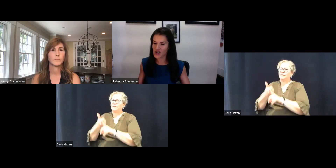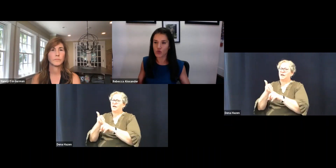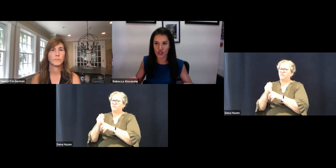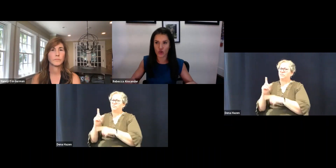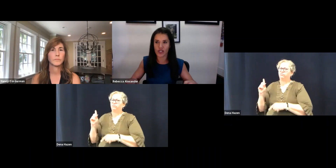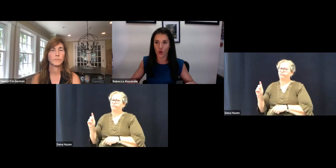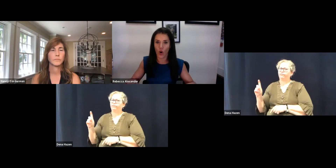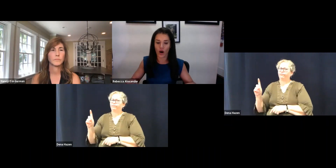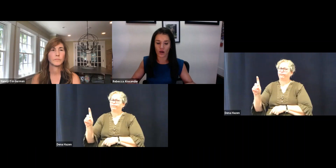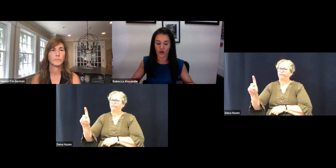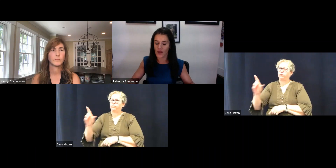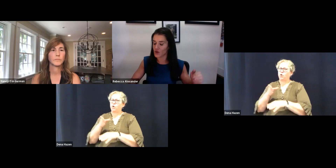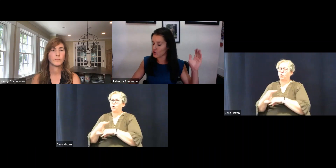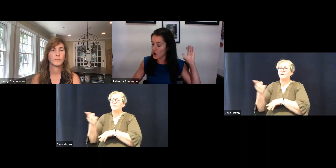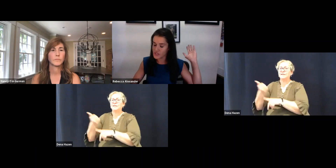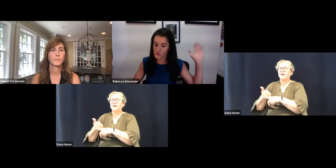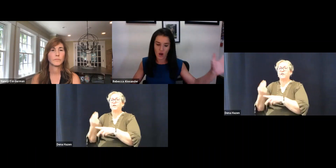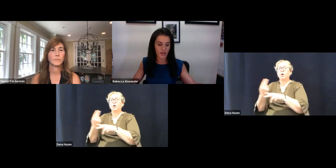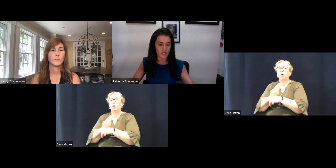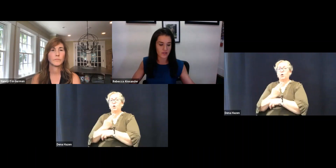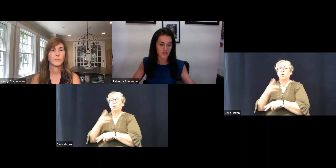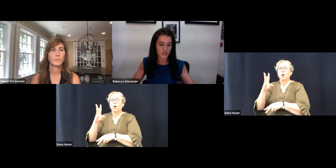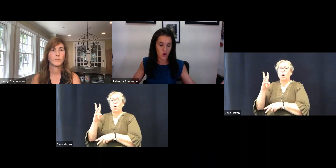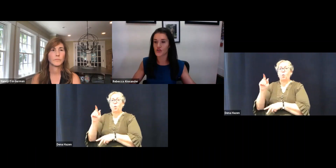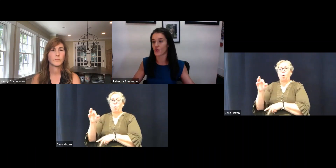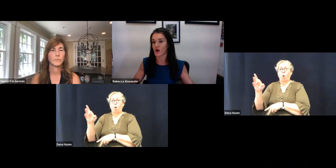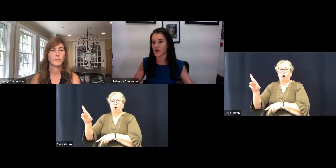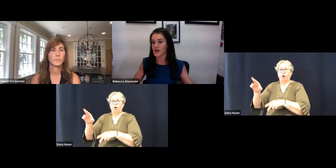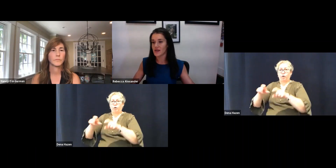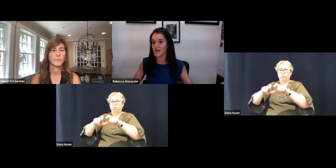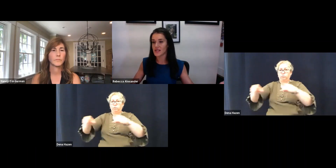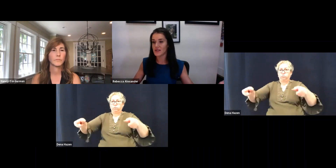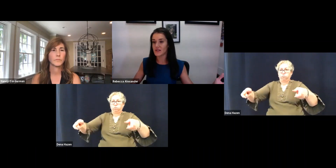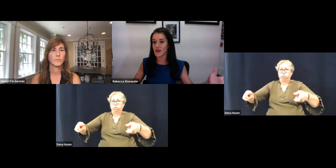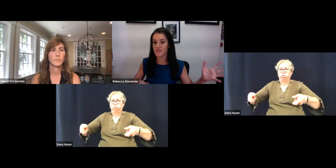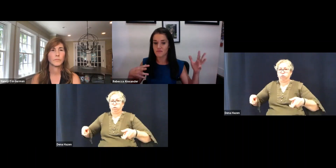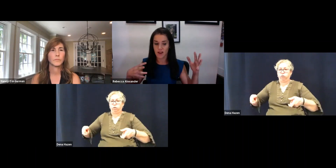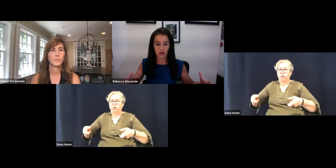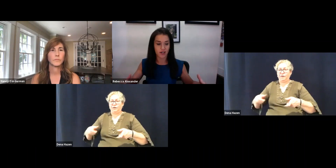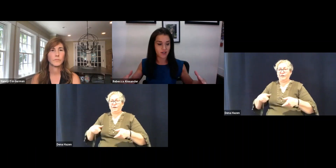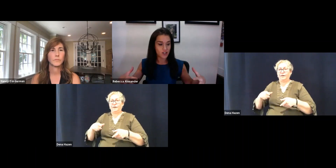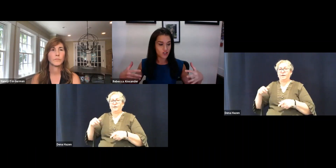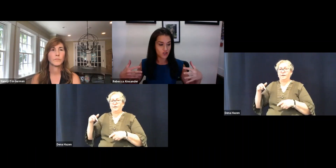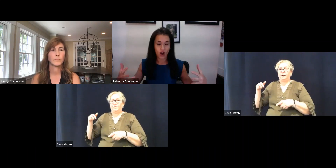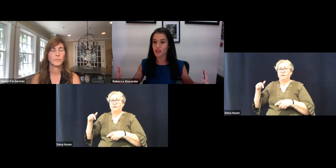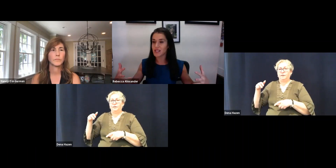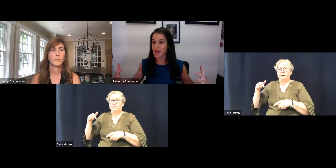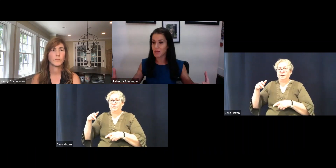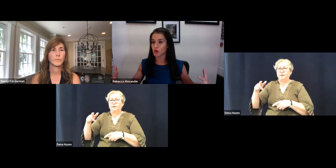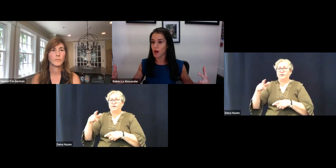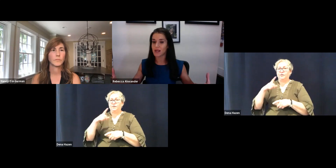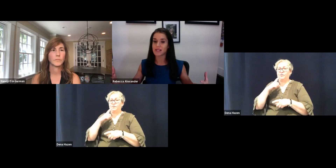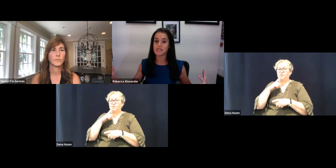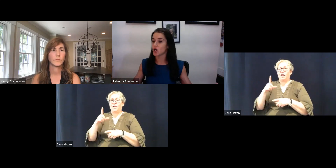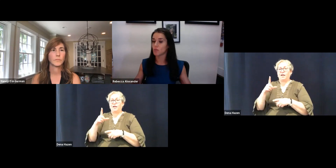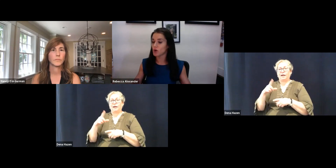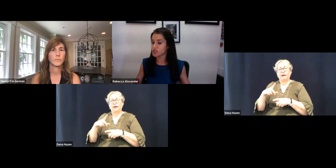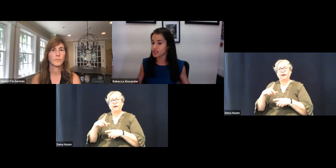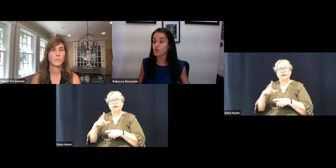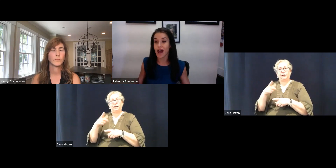And she was using a walker and the crosswalk is so short that even a very strongly able-bodied young person would